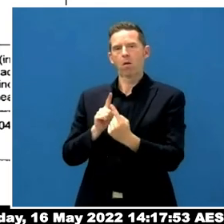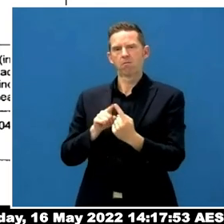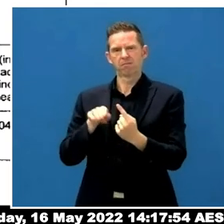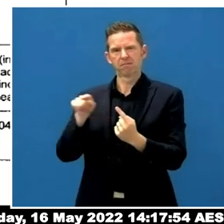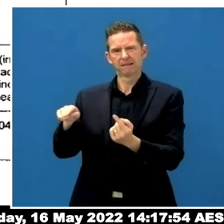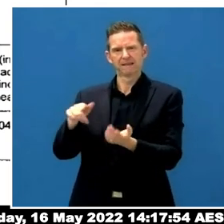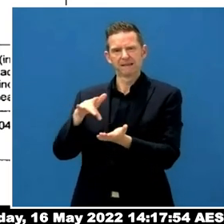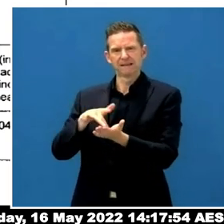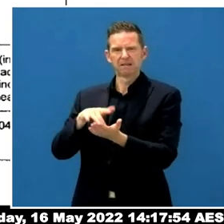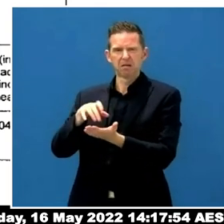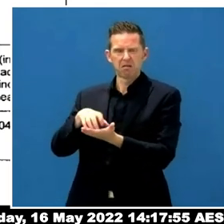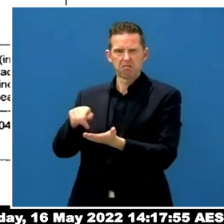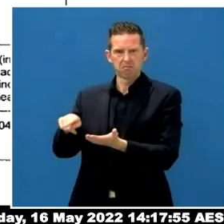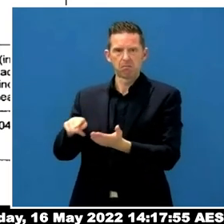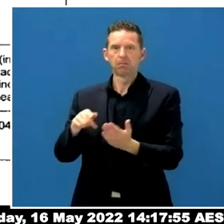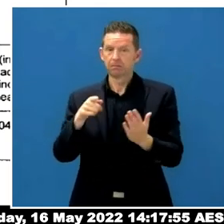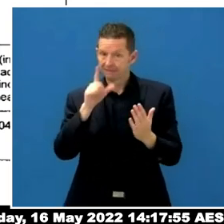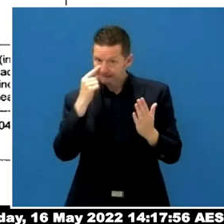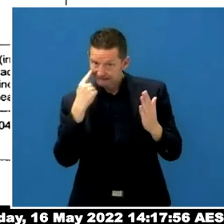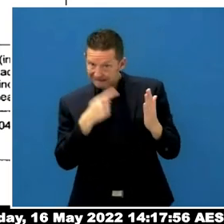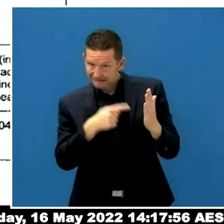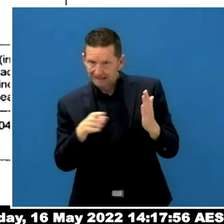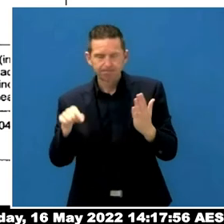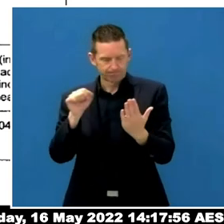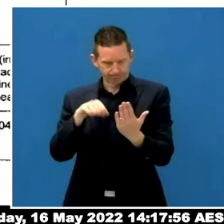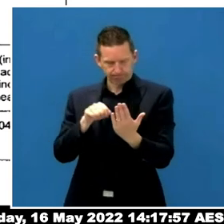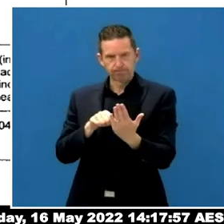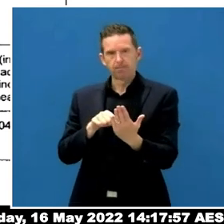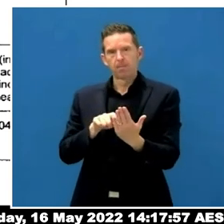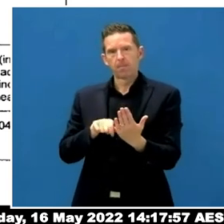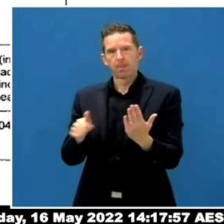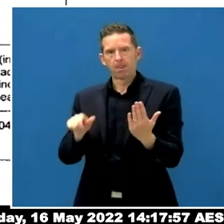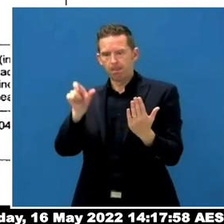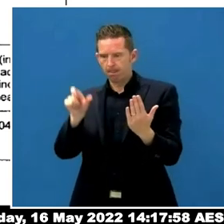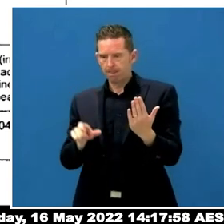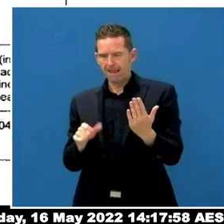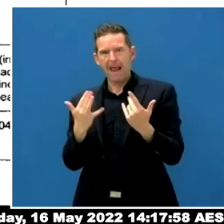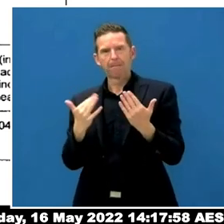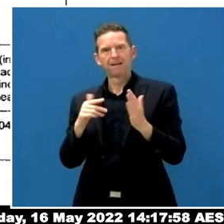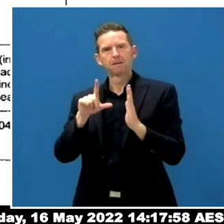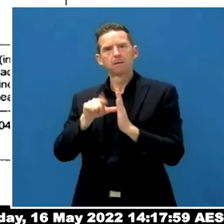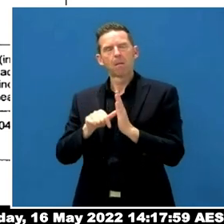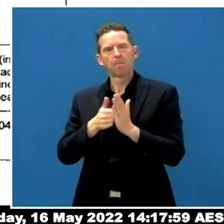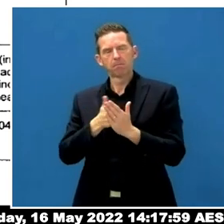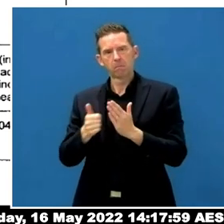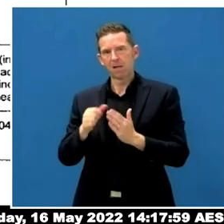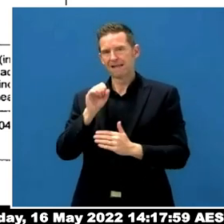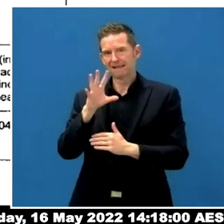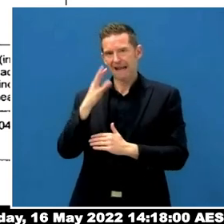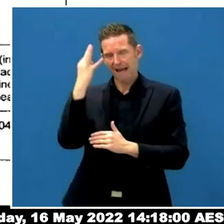Next column, frequency requested, 10 hours per week times 48 weeks, so 480